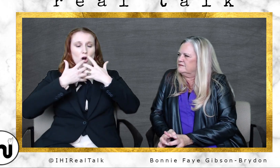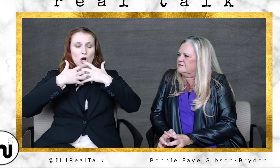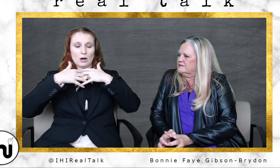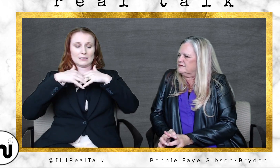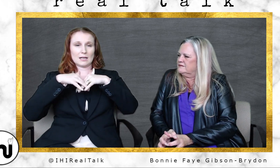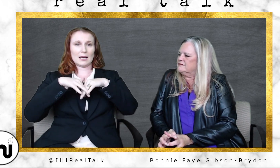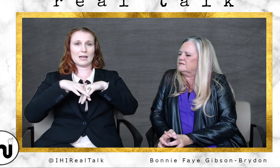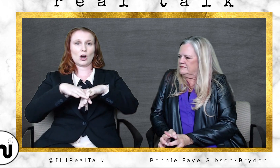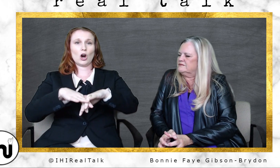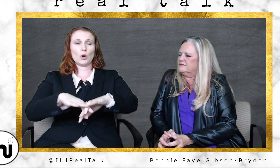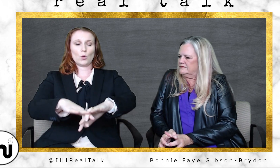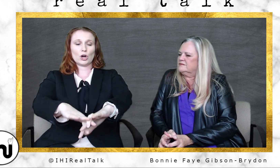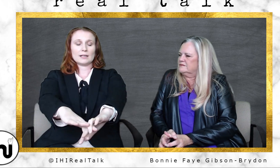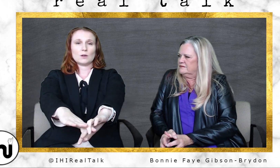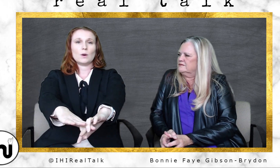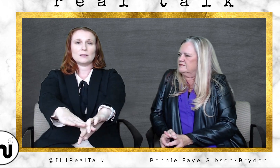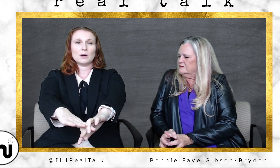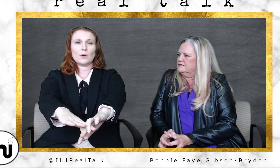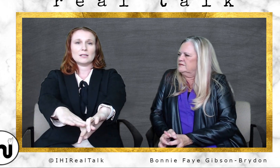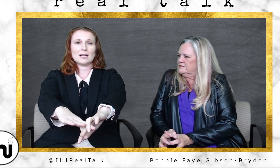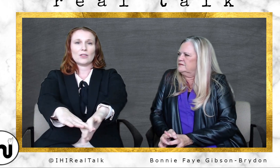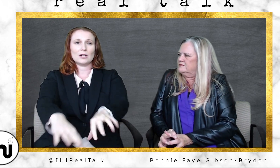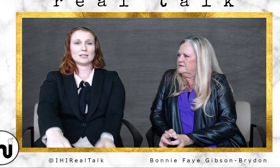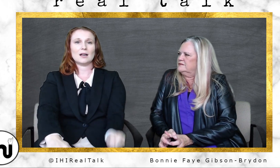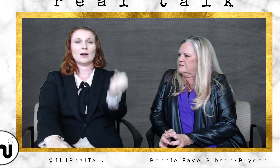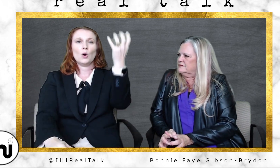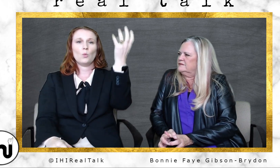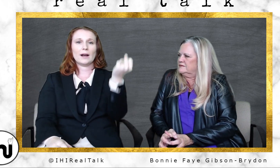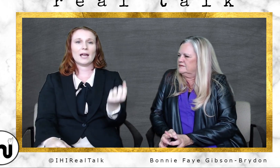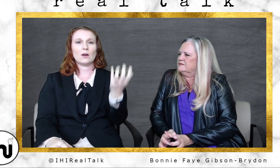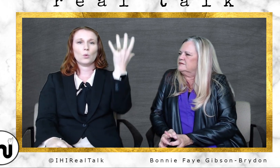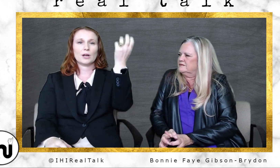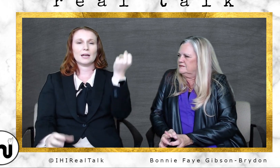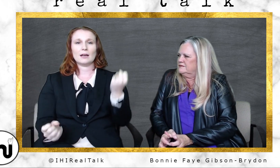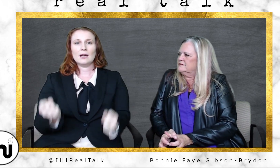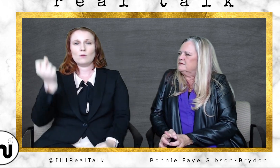signing our work it's going to be going together. It's not one hand working; one